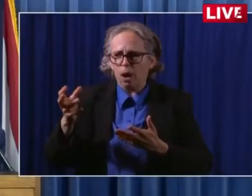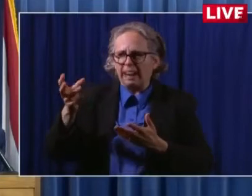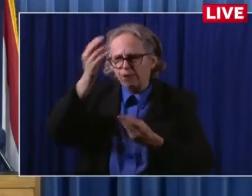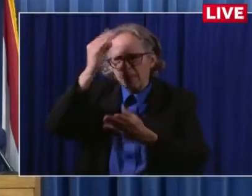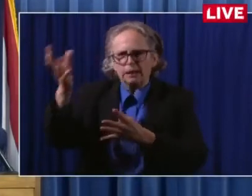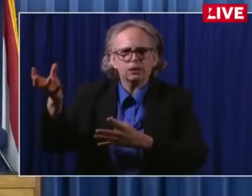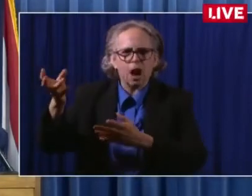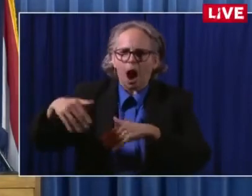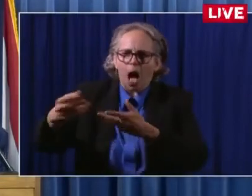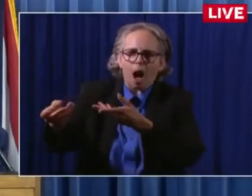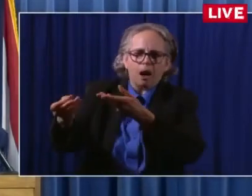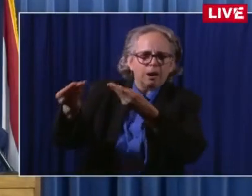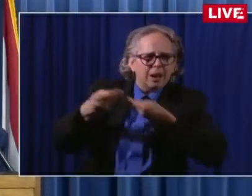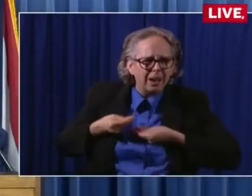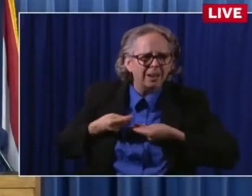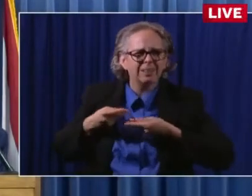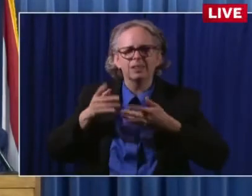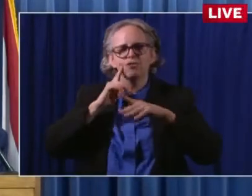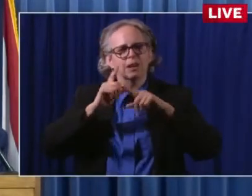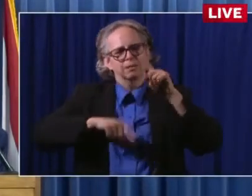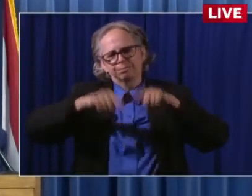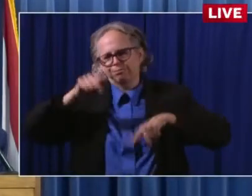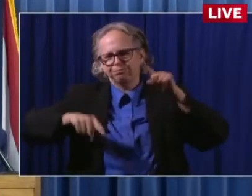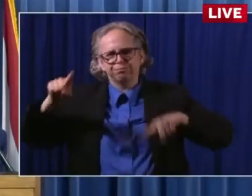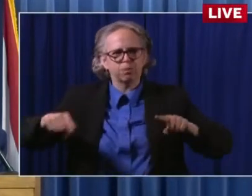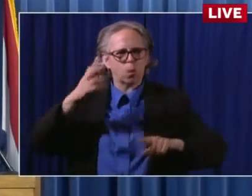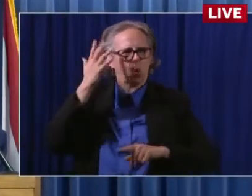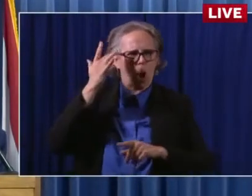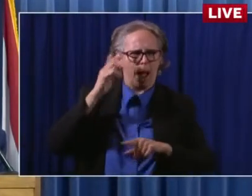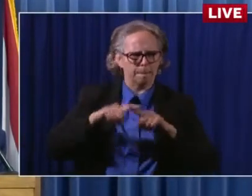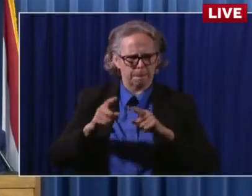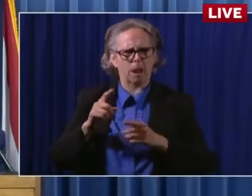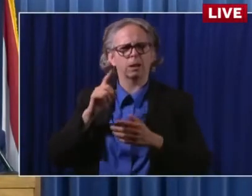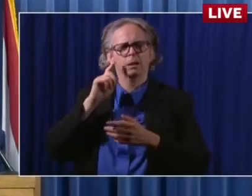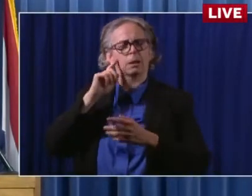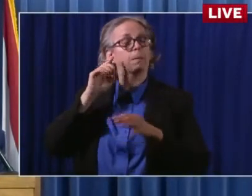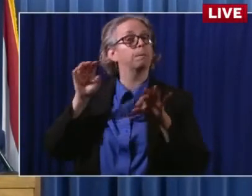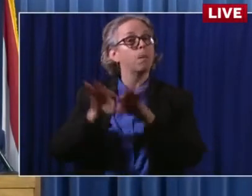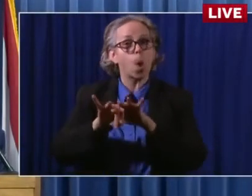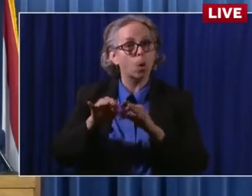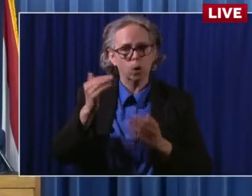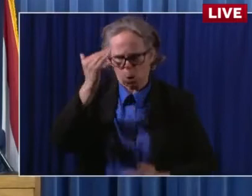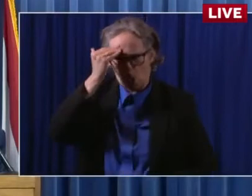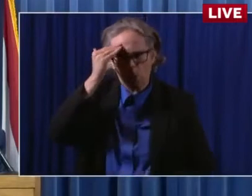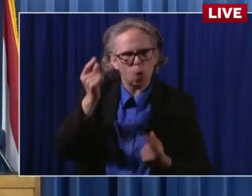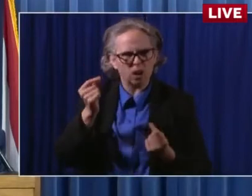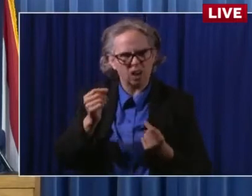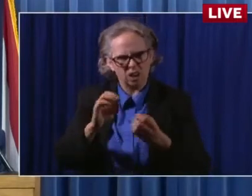OBVIOUSLY, IT IS WHO IS GETTING TESTED, WHERE THEY ARE GETTING TESTED, SO WE ARE NOT REALLY SURE.